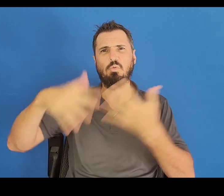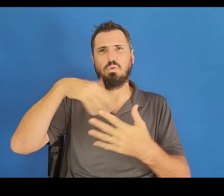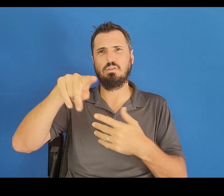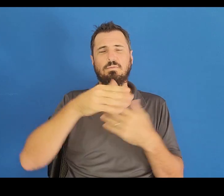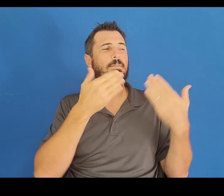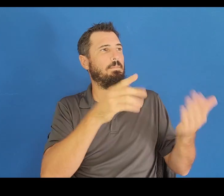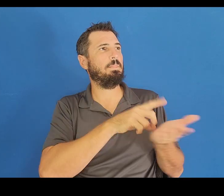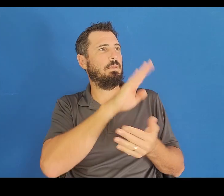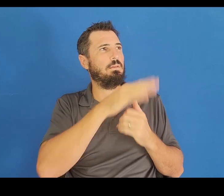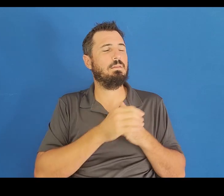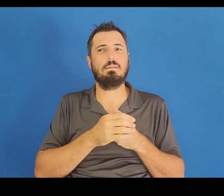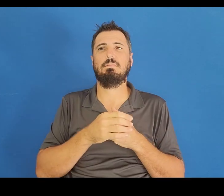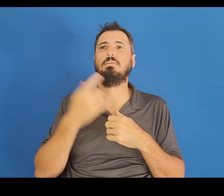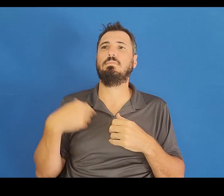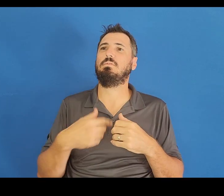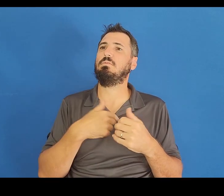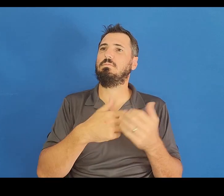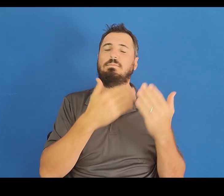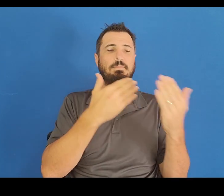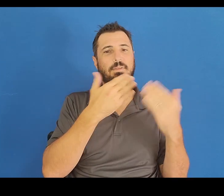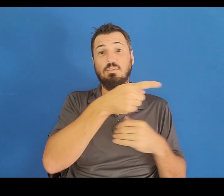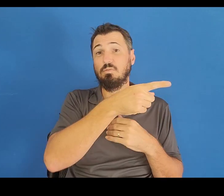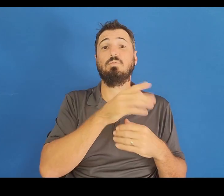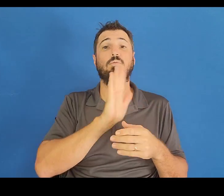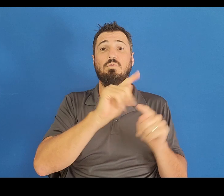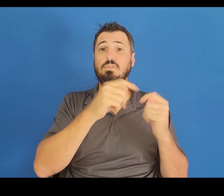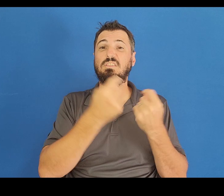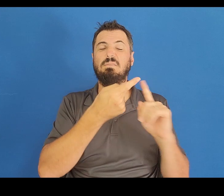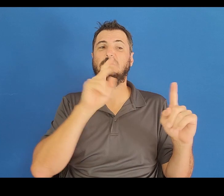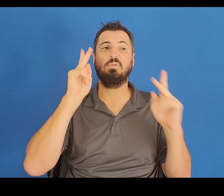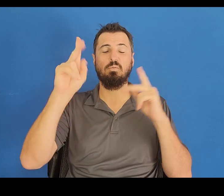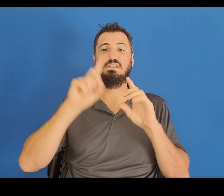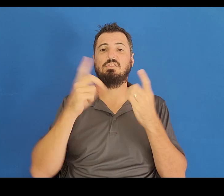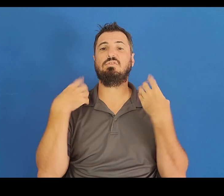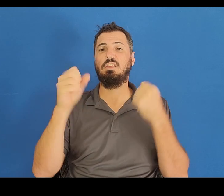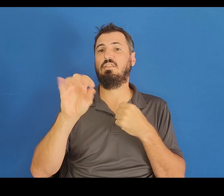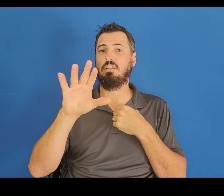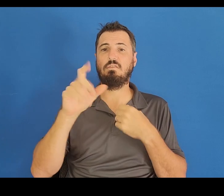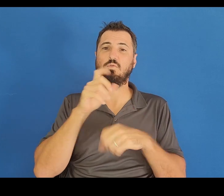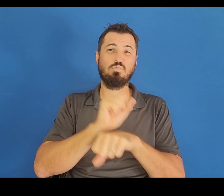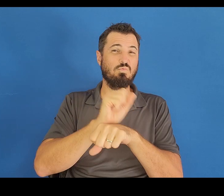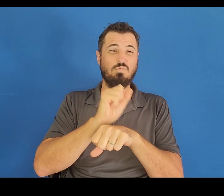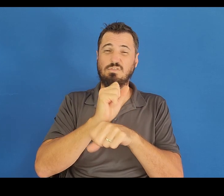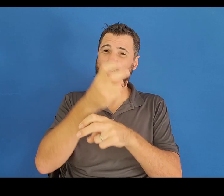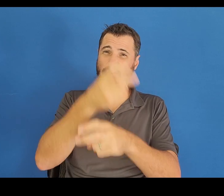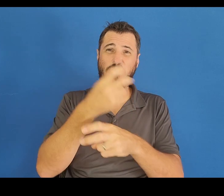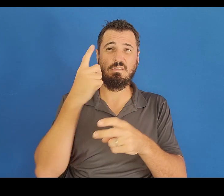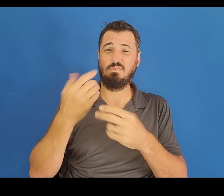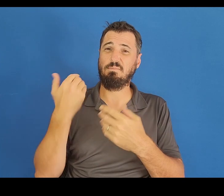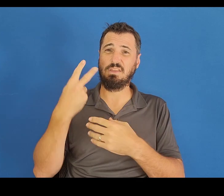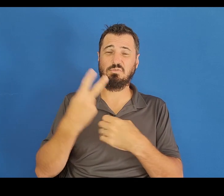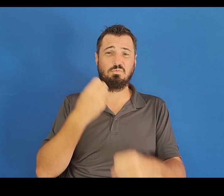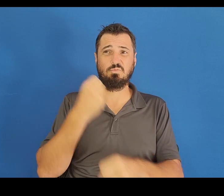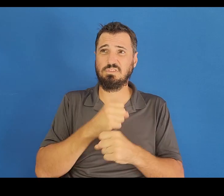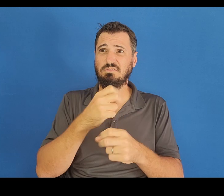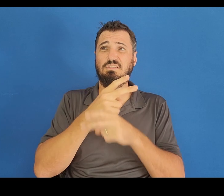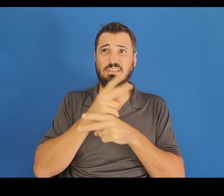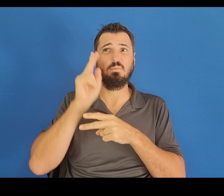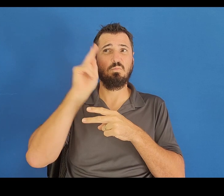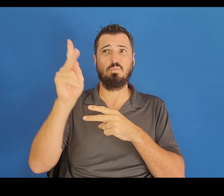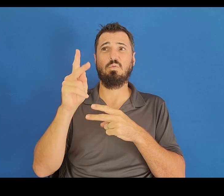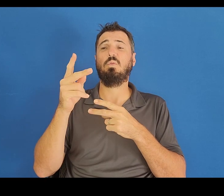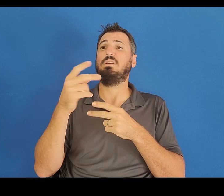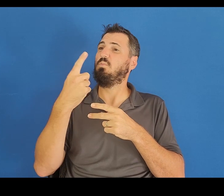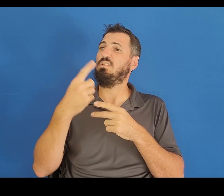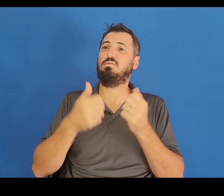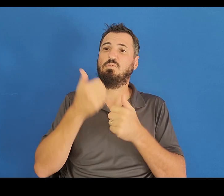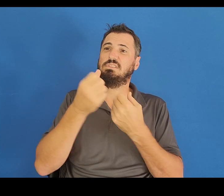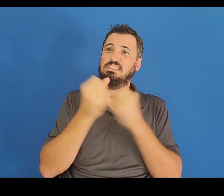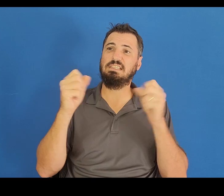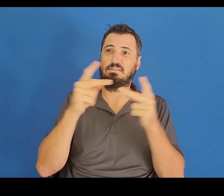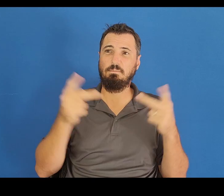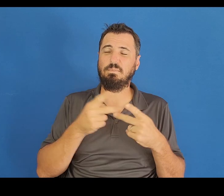Thanks Dr. B. We are incredibly grateful to you and your team at the Kauai District Health Office, who worked tirelessly for the past to years to keep Kauai one of the safest counties in the entire